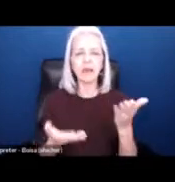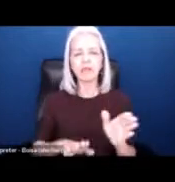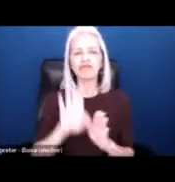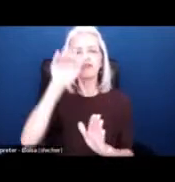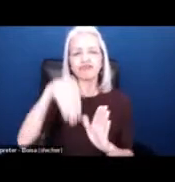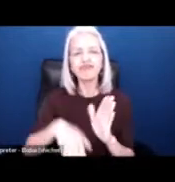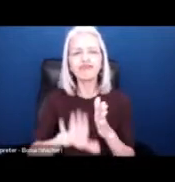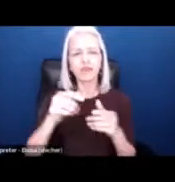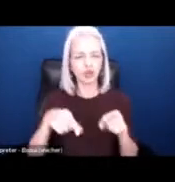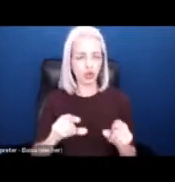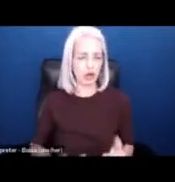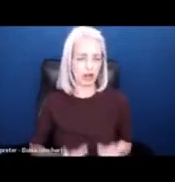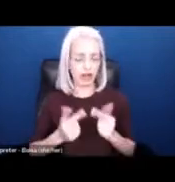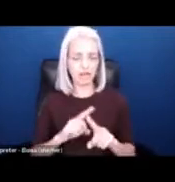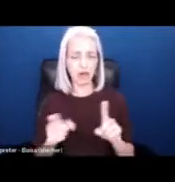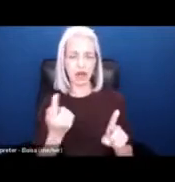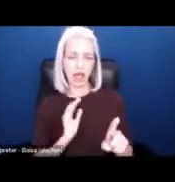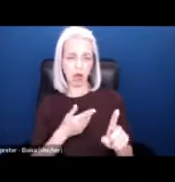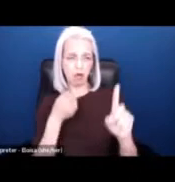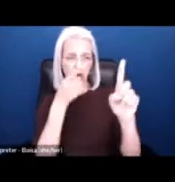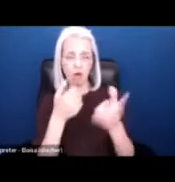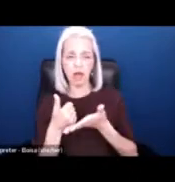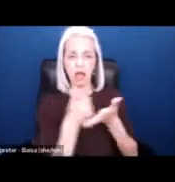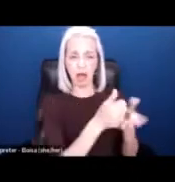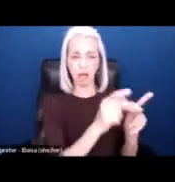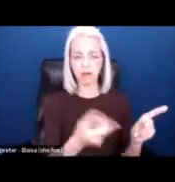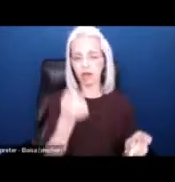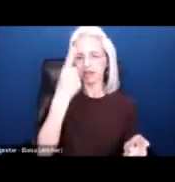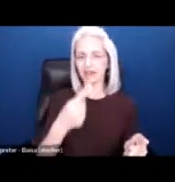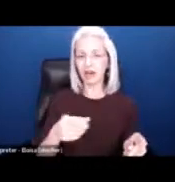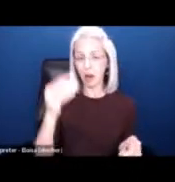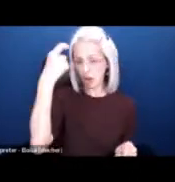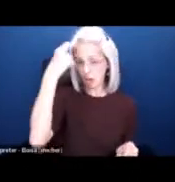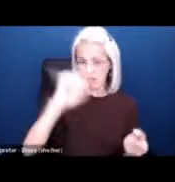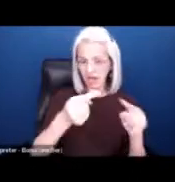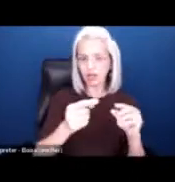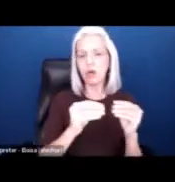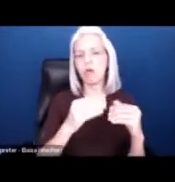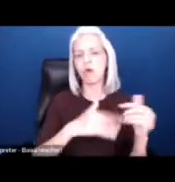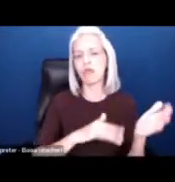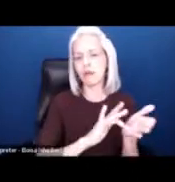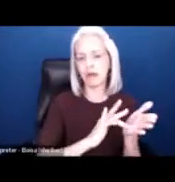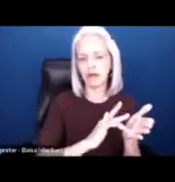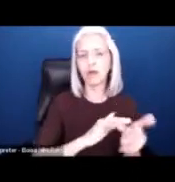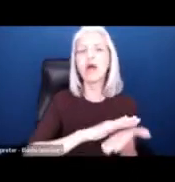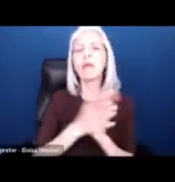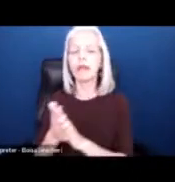people understand that brain injury goes beyond medical and becomes a behavioral health and community issue. And that's why